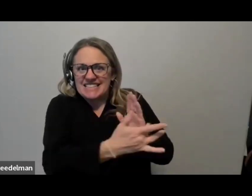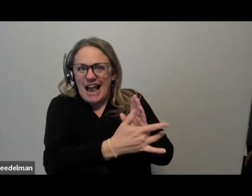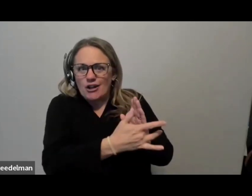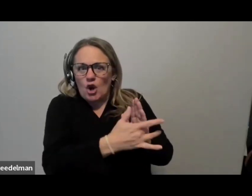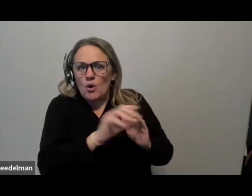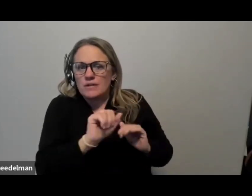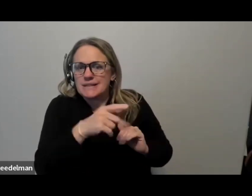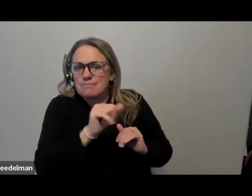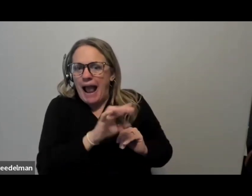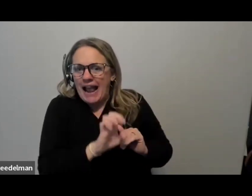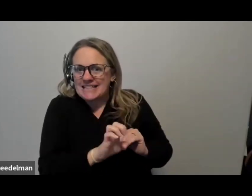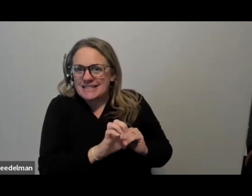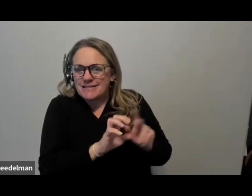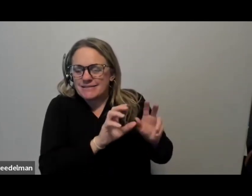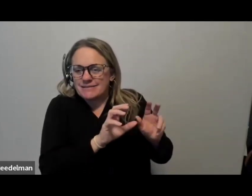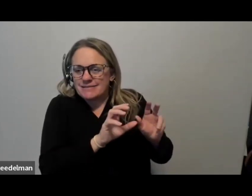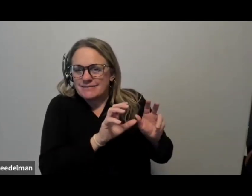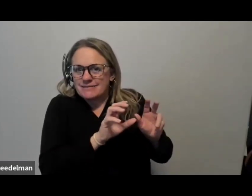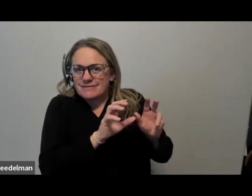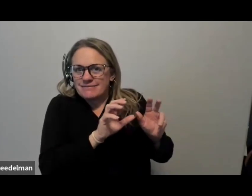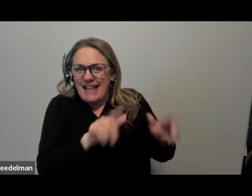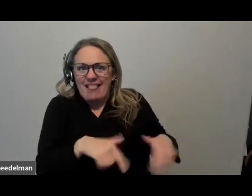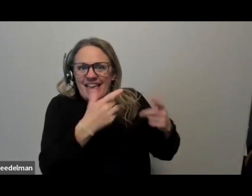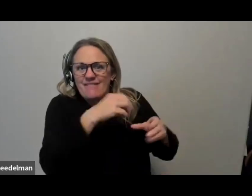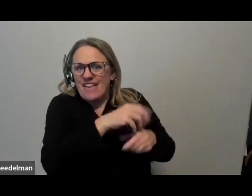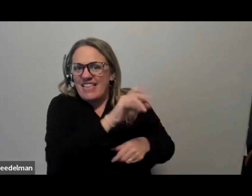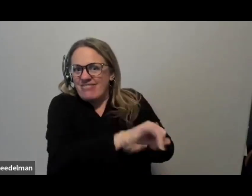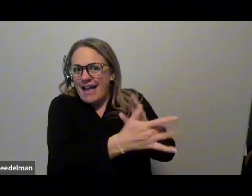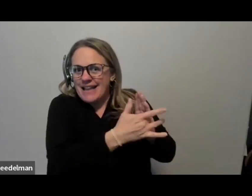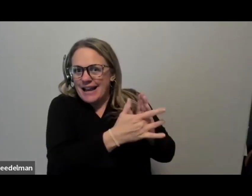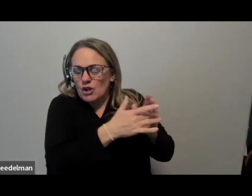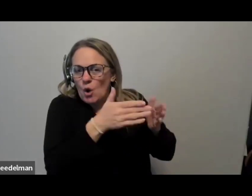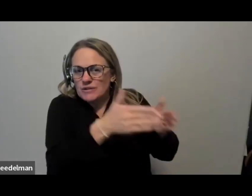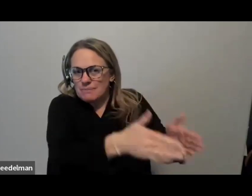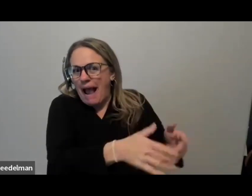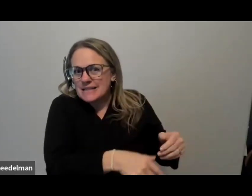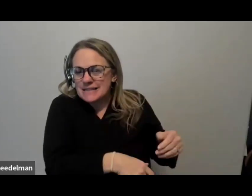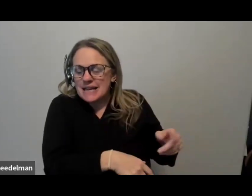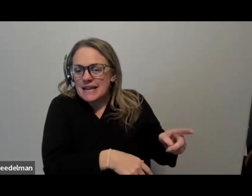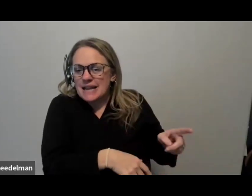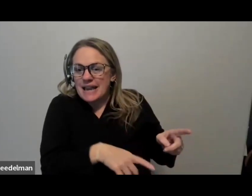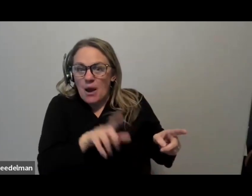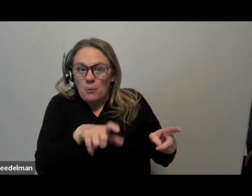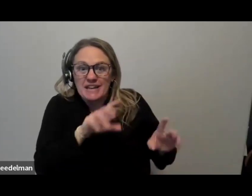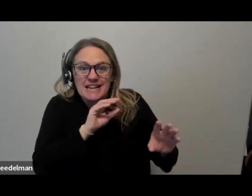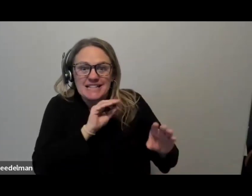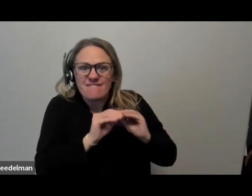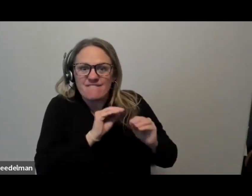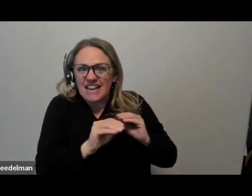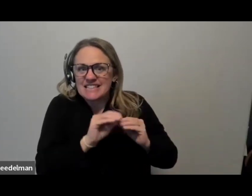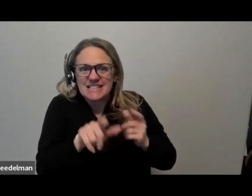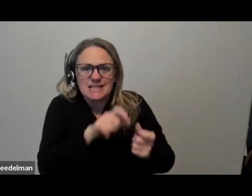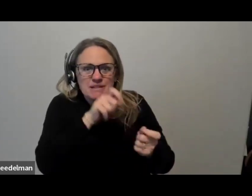of like, we need to fix these, you know, specific interactions or these specific labeling